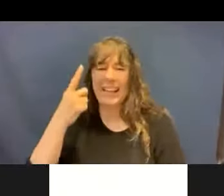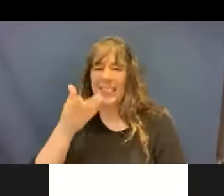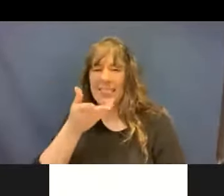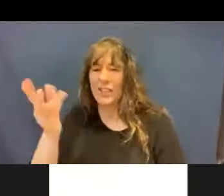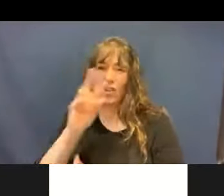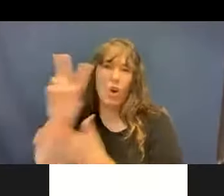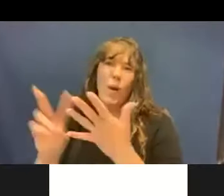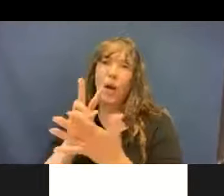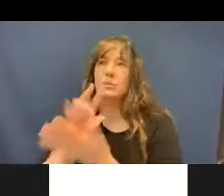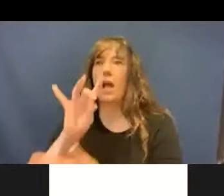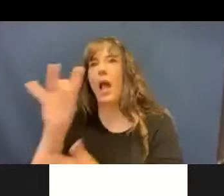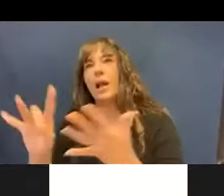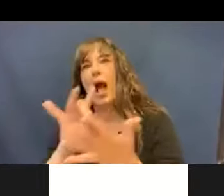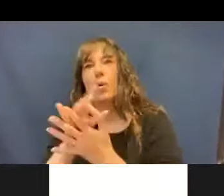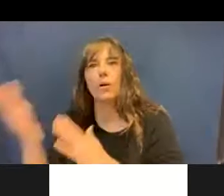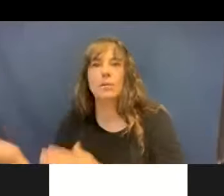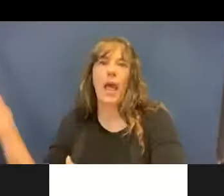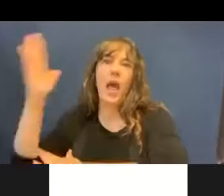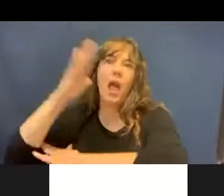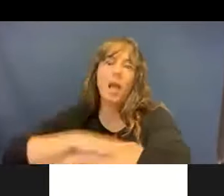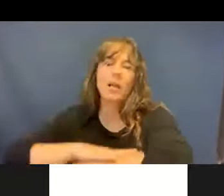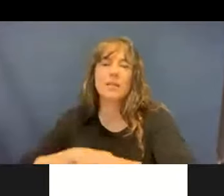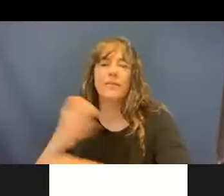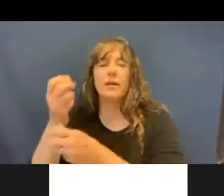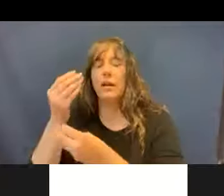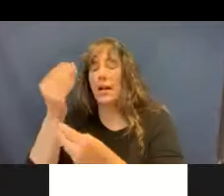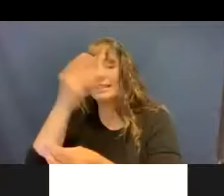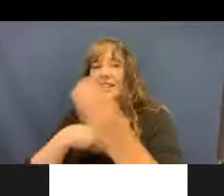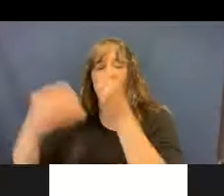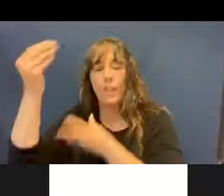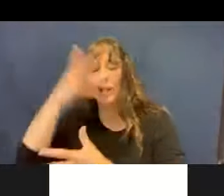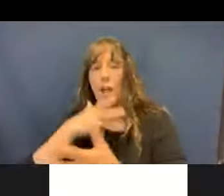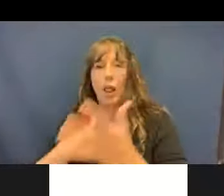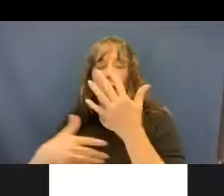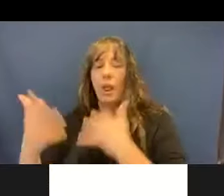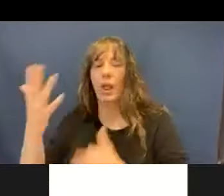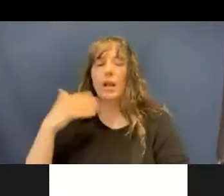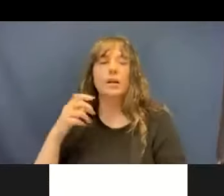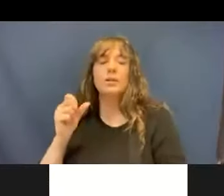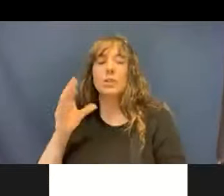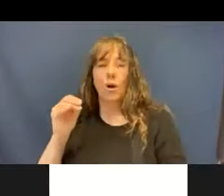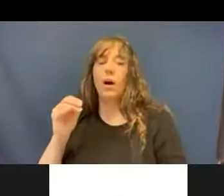eight hour long days of intense information. And so I got live captioning, which is what